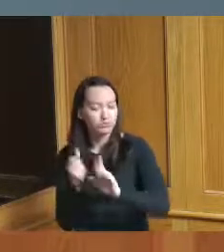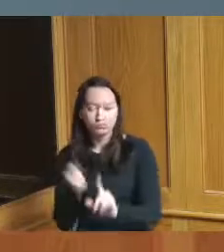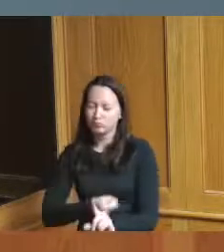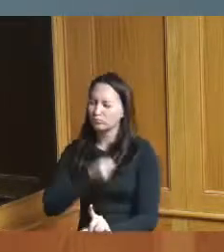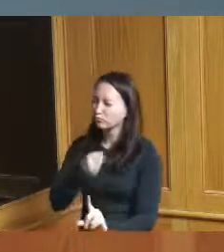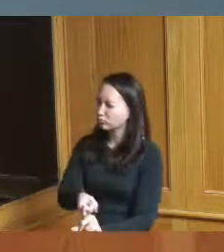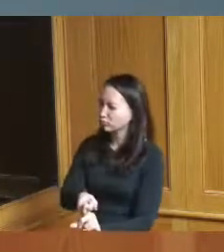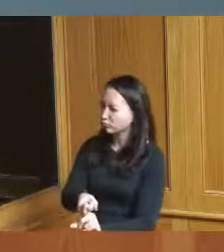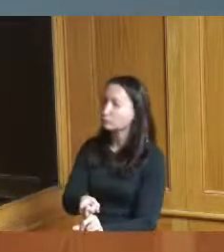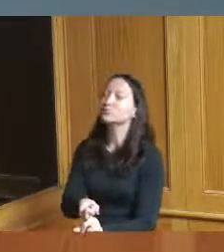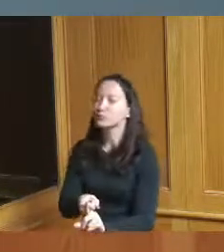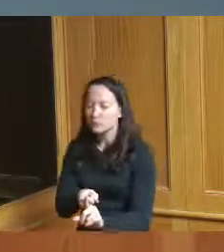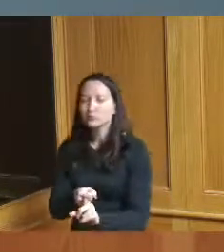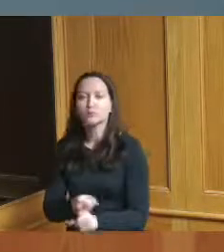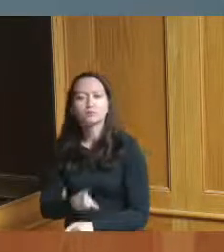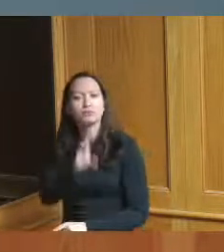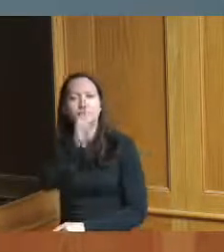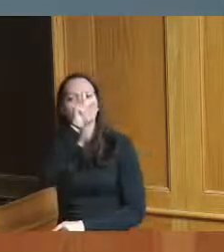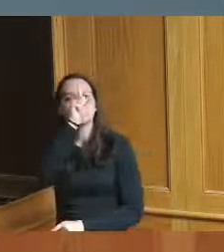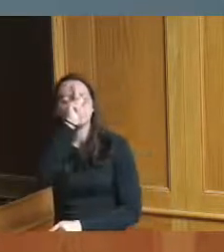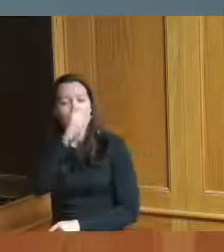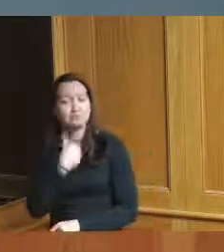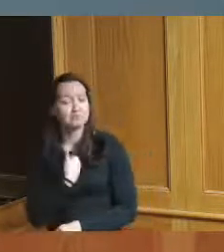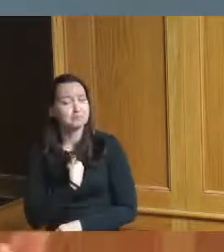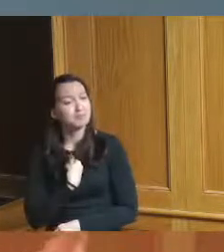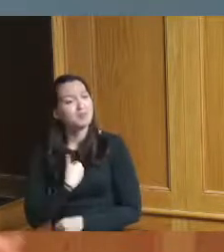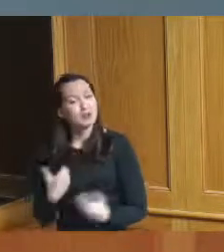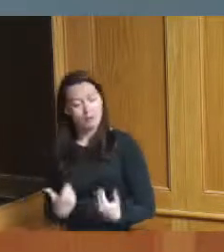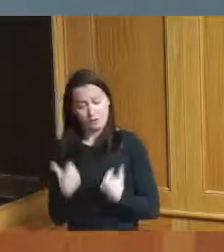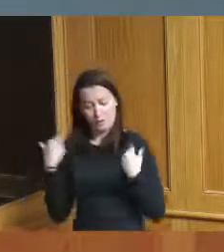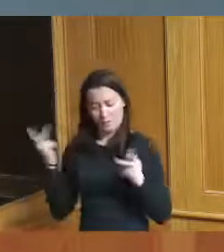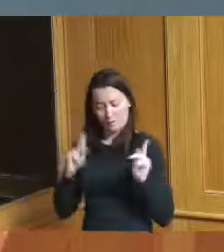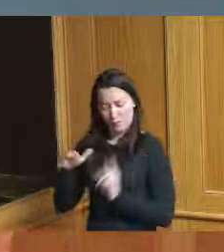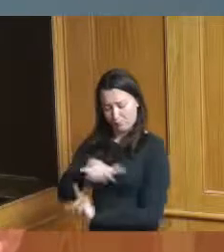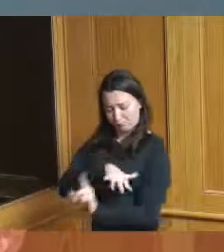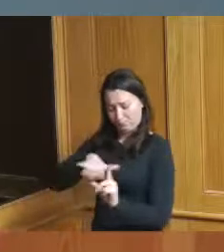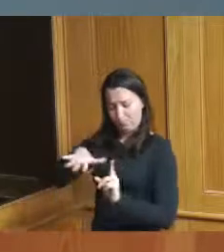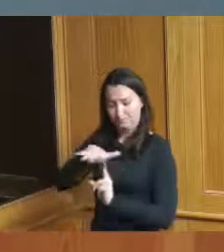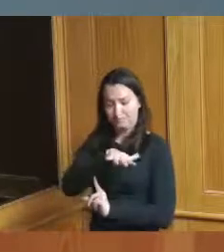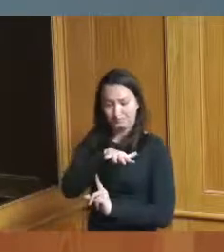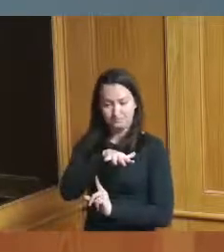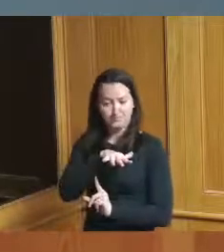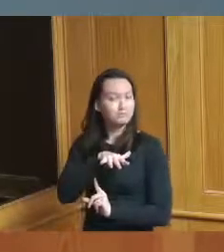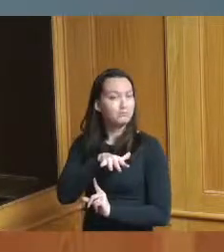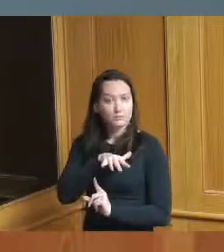just thinking I have some young people that are around me that really I have a great relationship